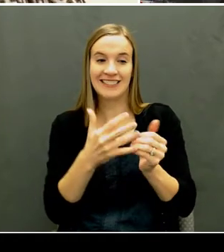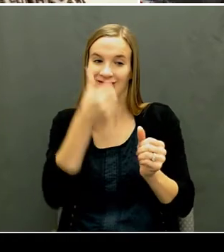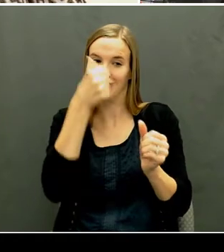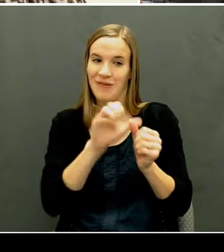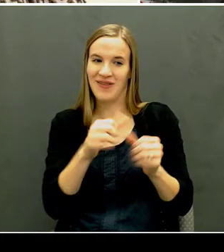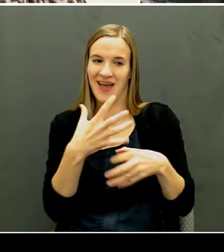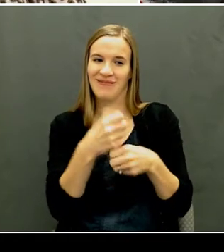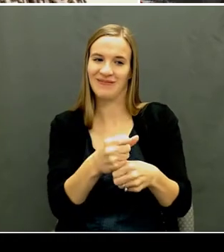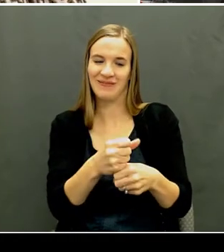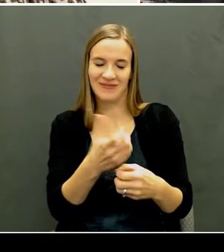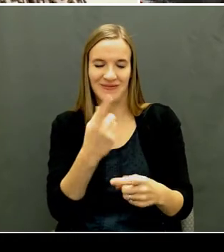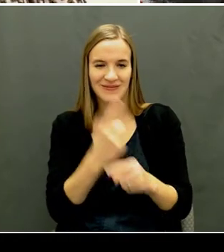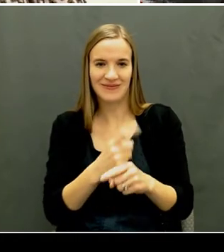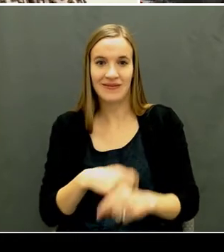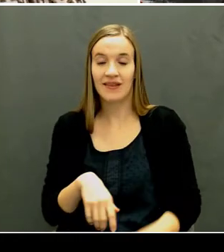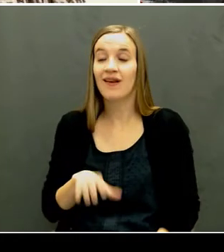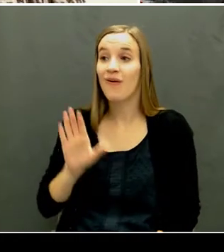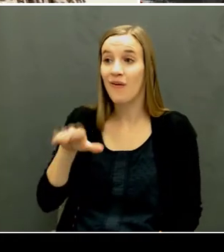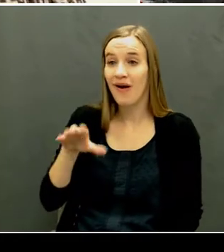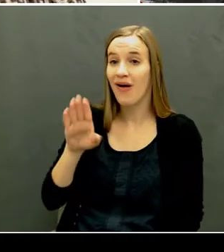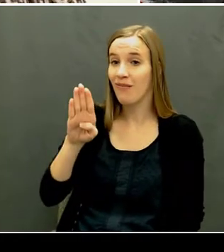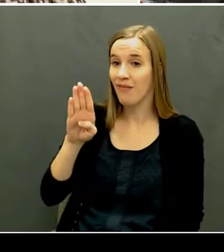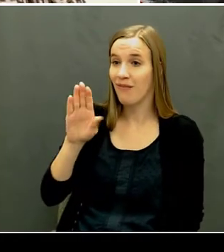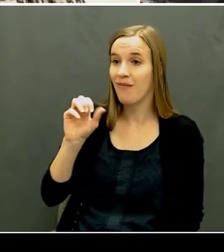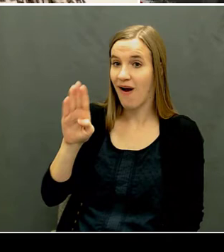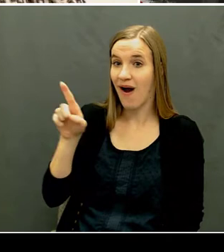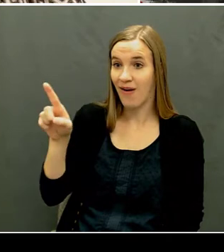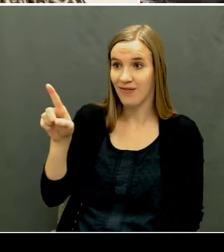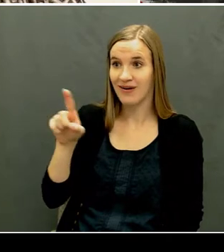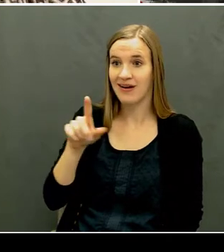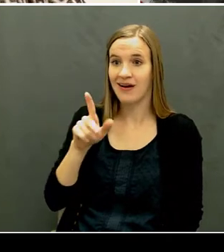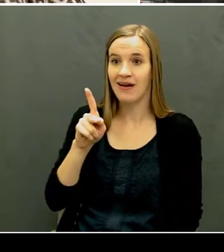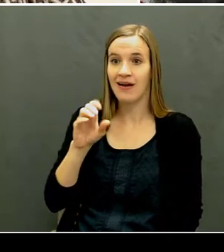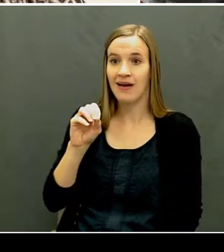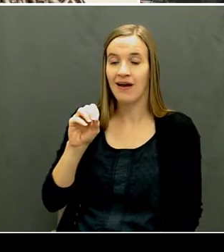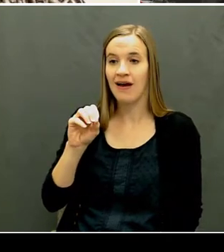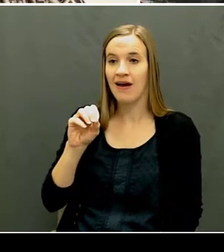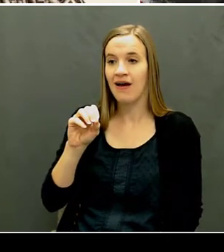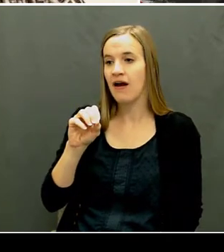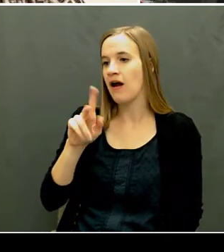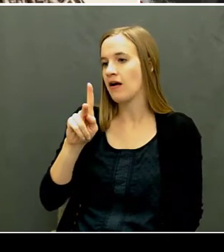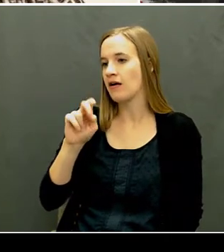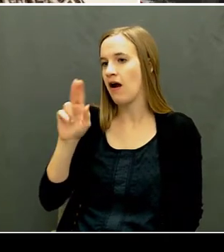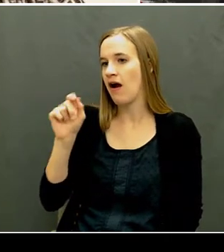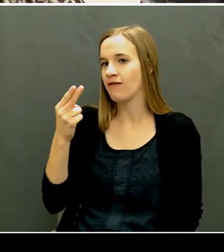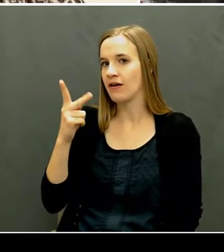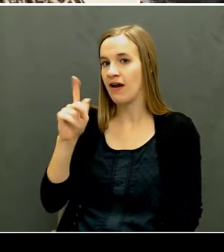Mark Johnson: You know, Bob Kafka in Austin, Texas? Bob, Bob said, Well, if we ran out of